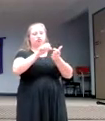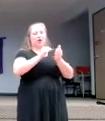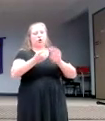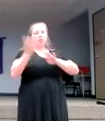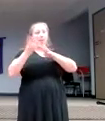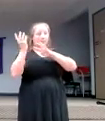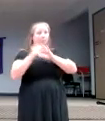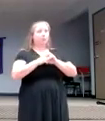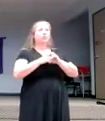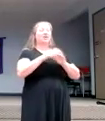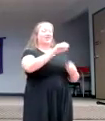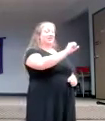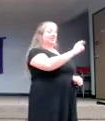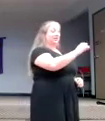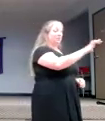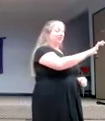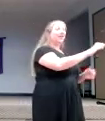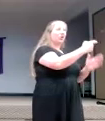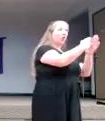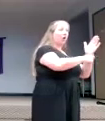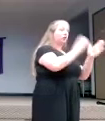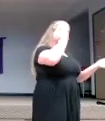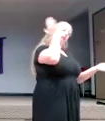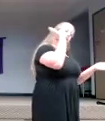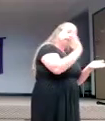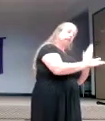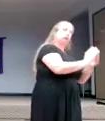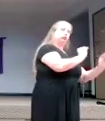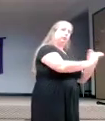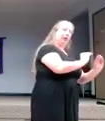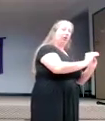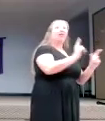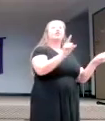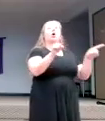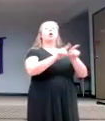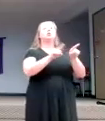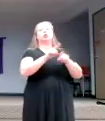your septic system costs of maintenance and repair. And a big one is, as Christina described,